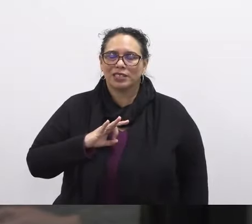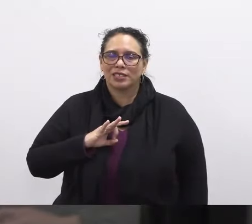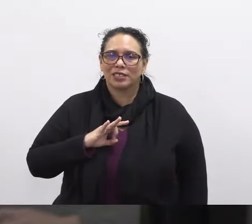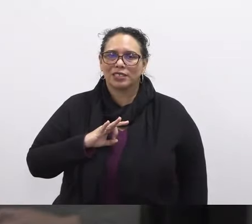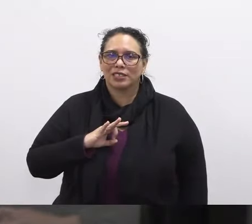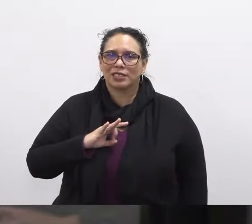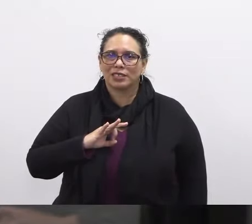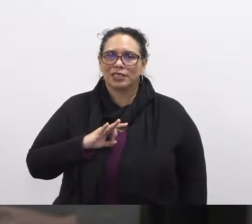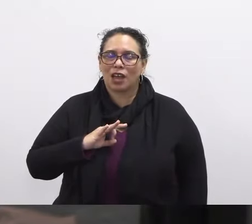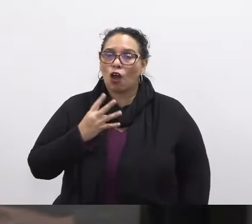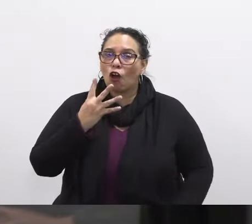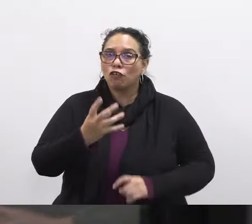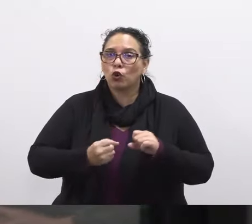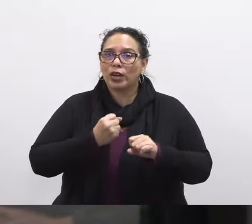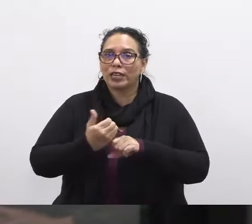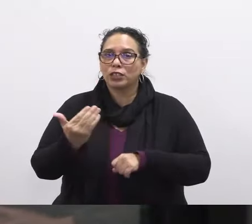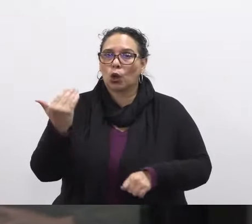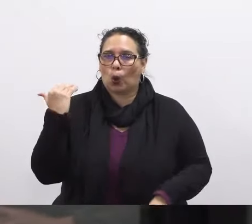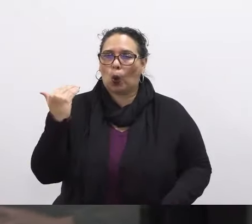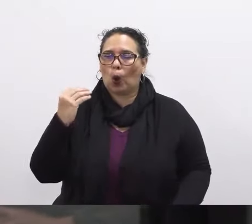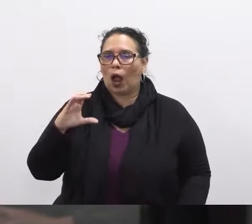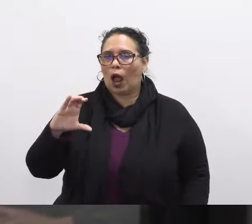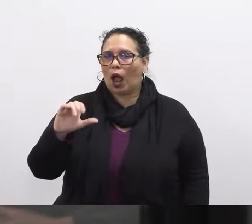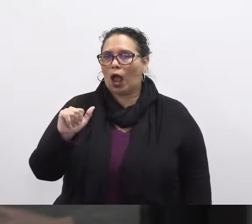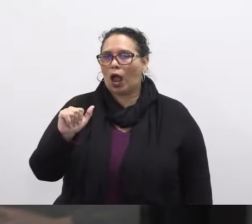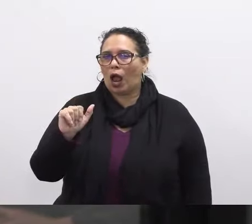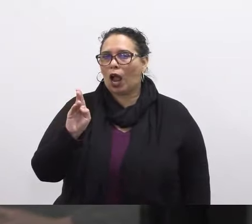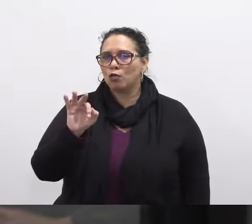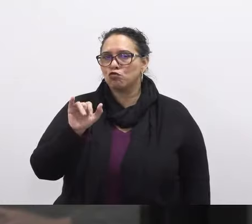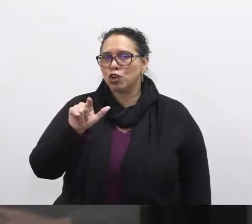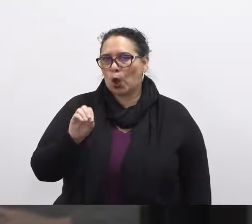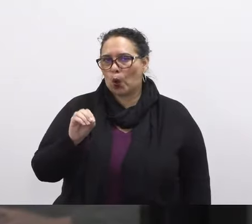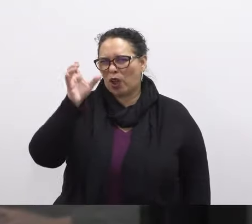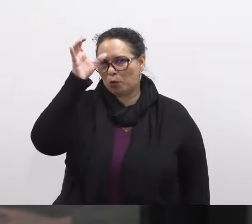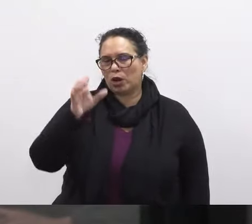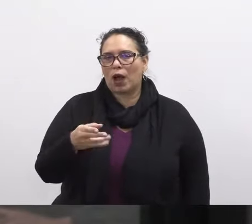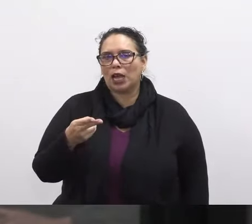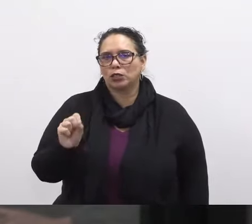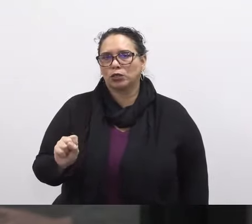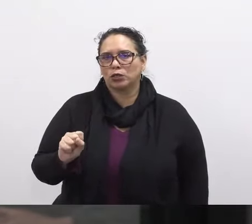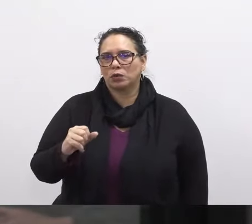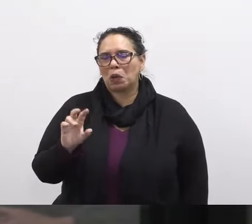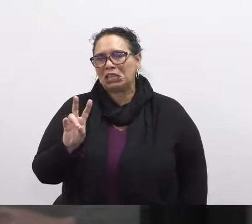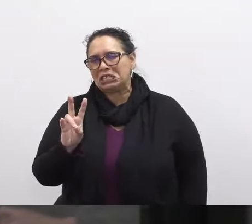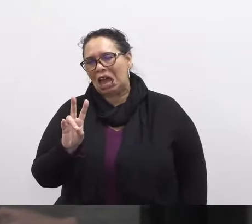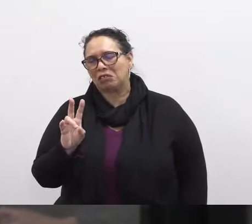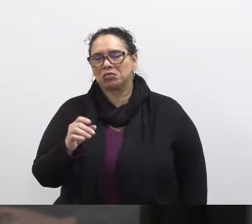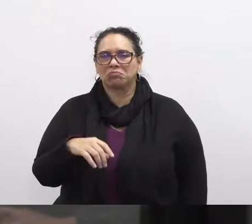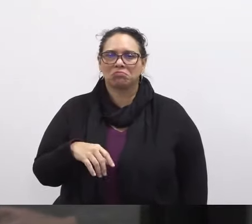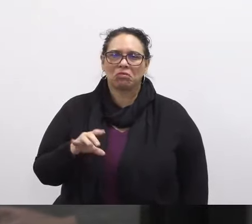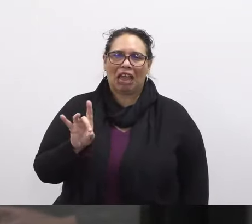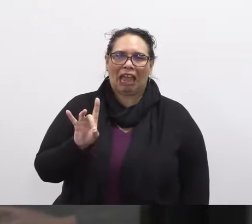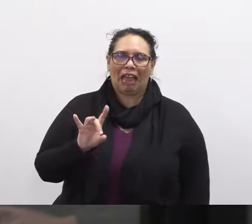the four years ago at Cabreo, we had seven or eight IOAS, we're down to four